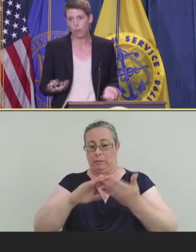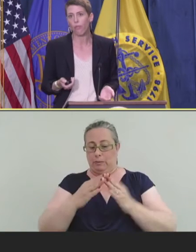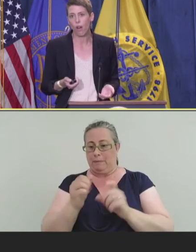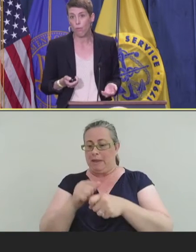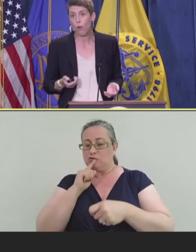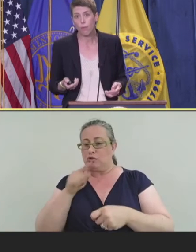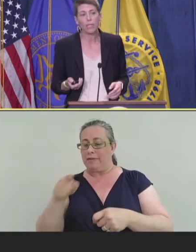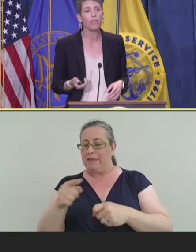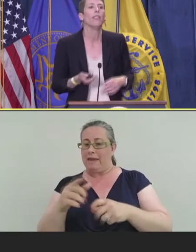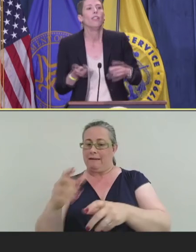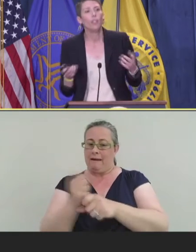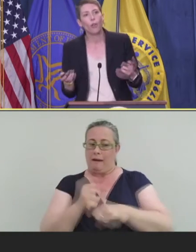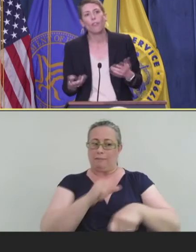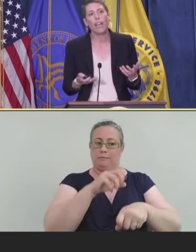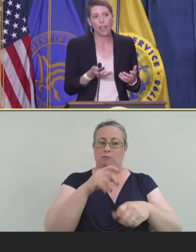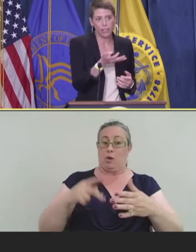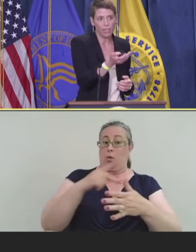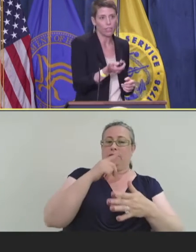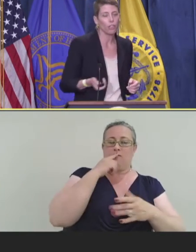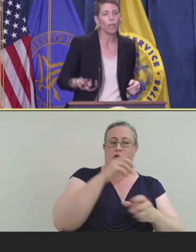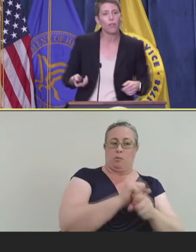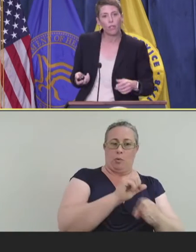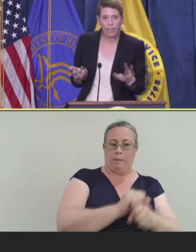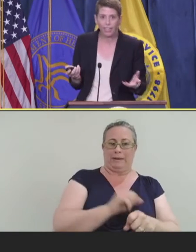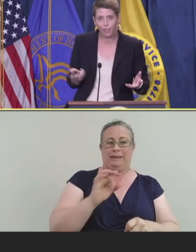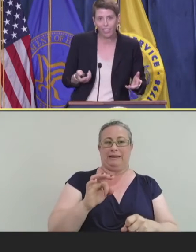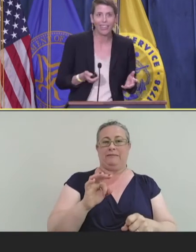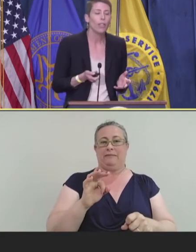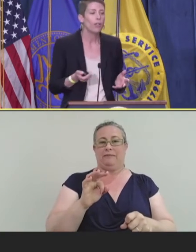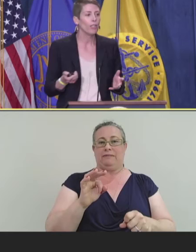for our appointments. So, if I had data to share with you today, it's actually still